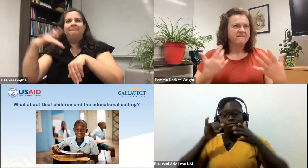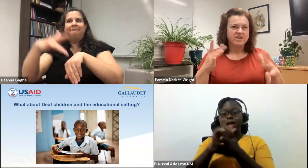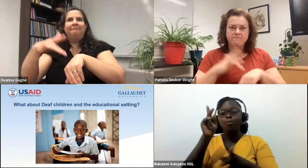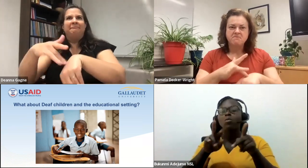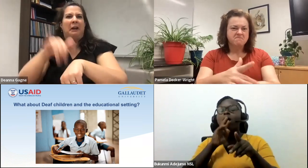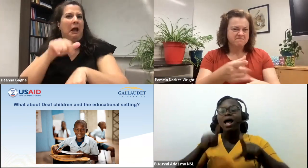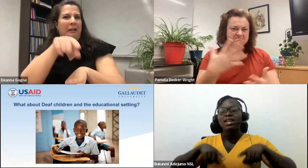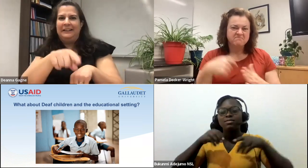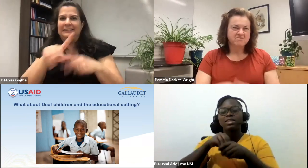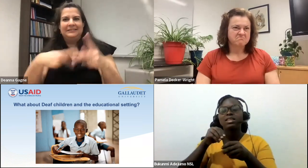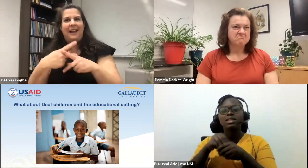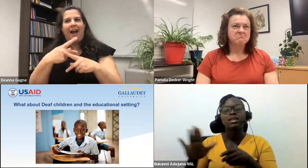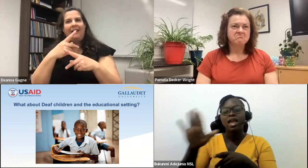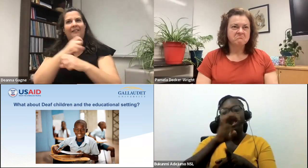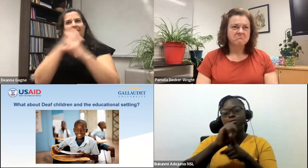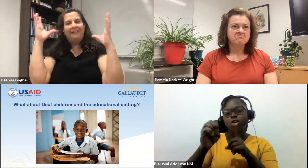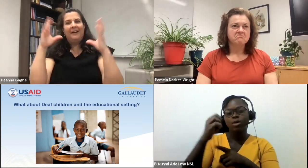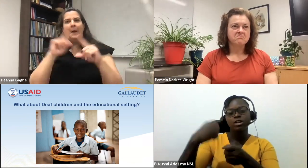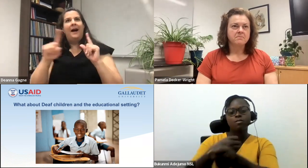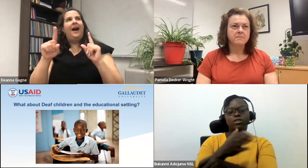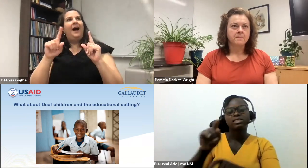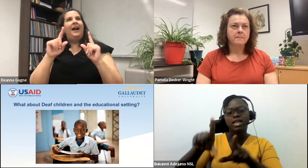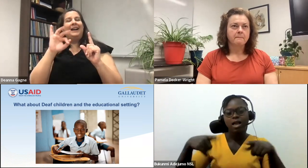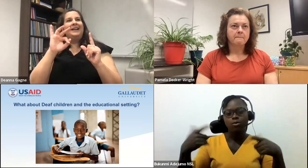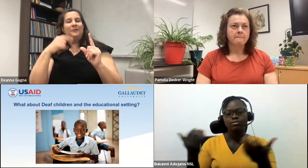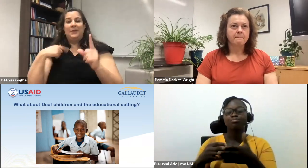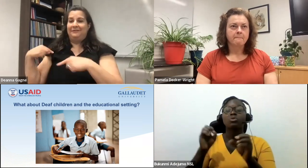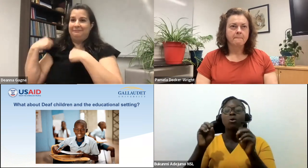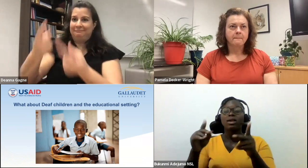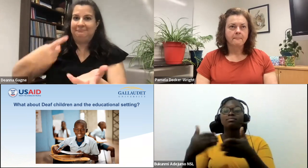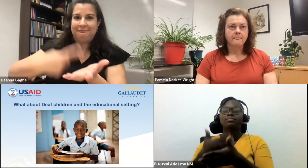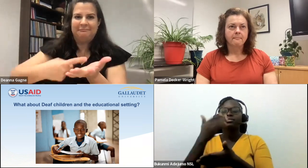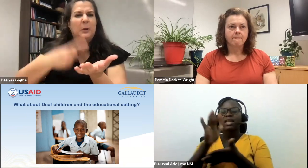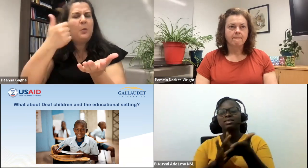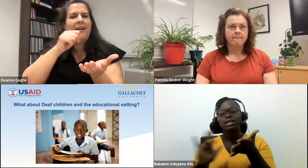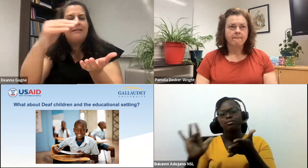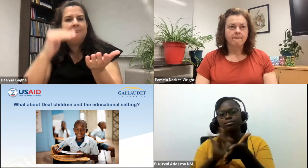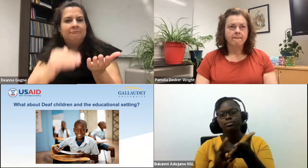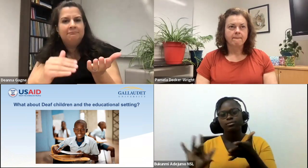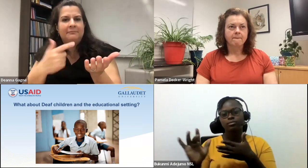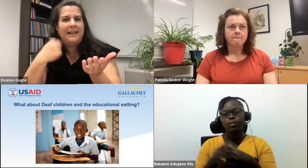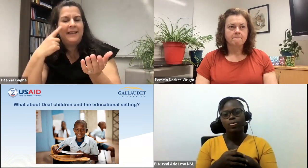So I think we've spoken to this really in many ways, but we have to consider it.